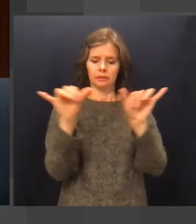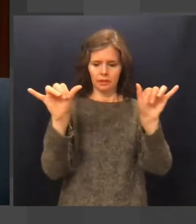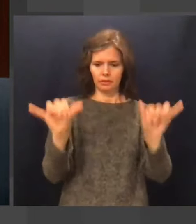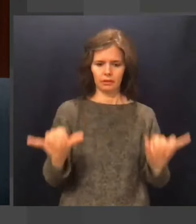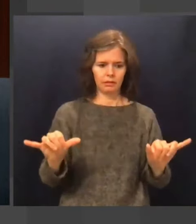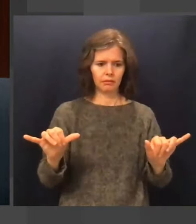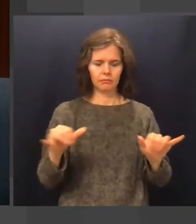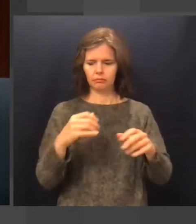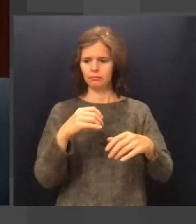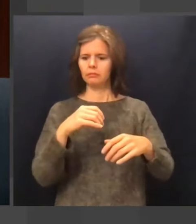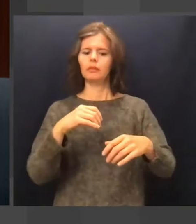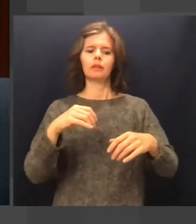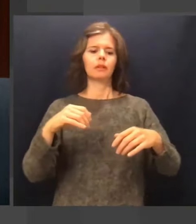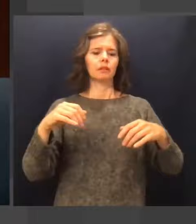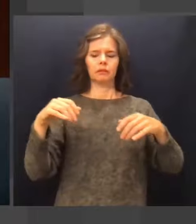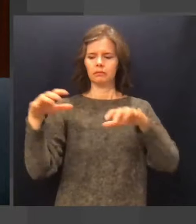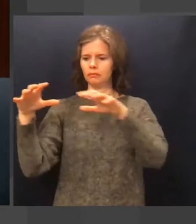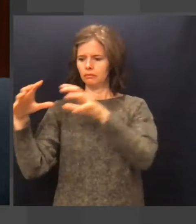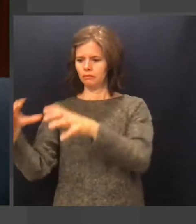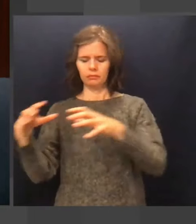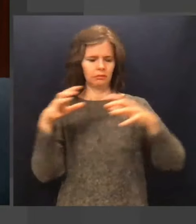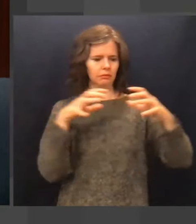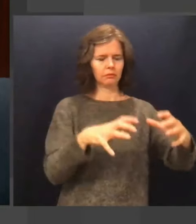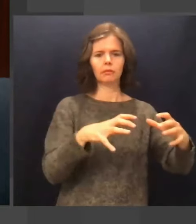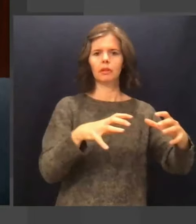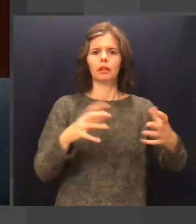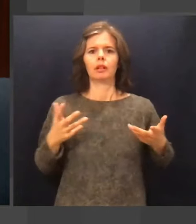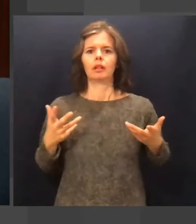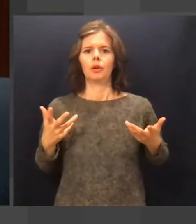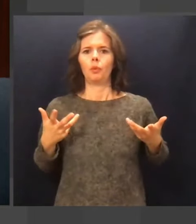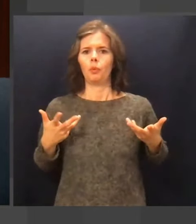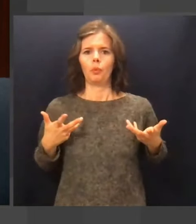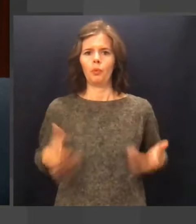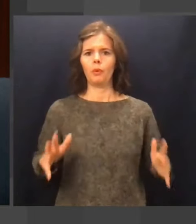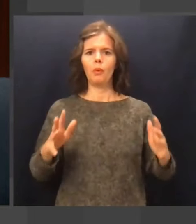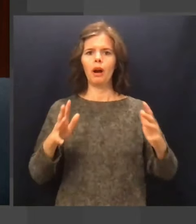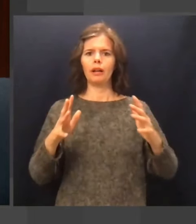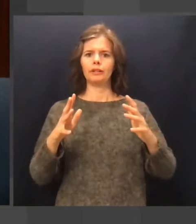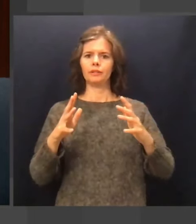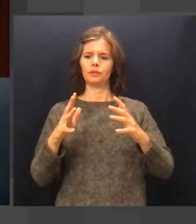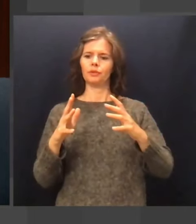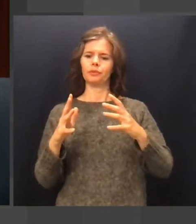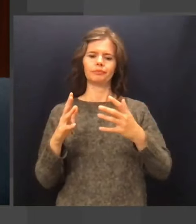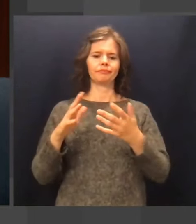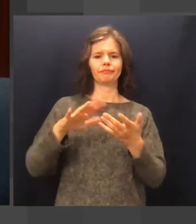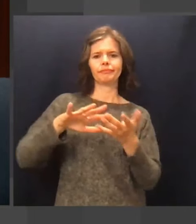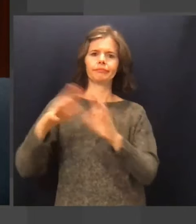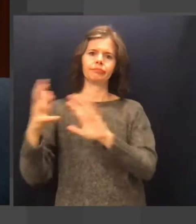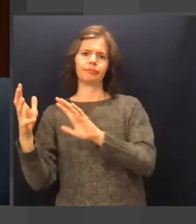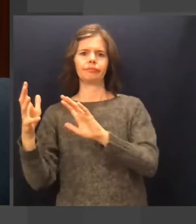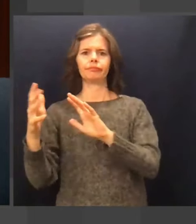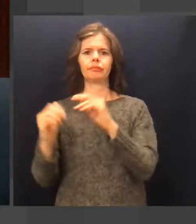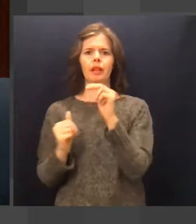THAT WE MAKE A SYSTEM THAT FITS WITH THE BUILDING AND DOES NOT